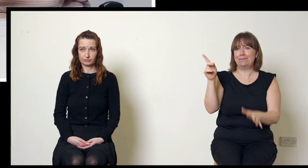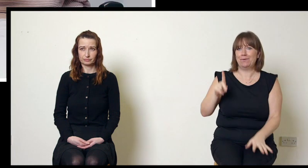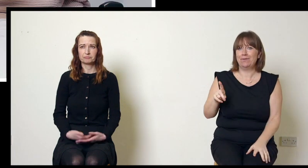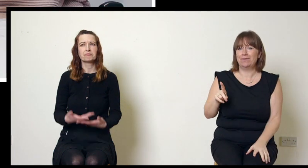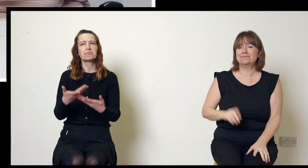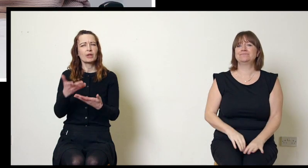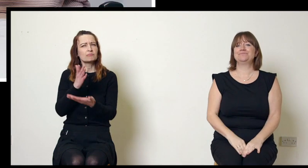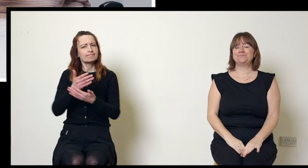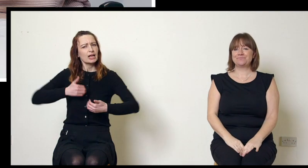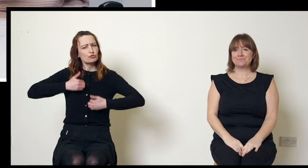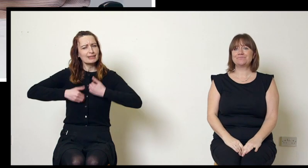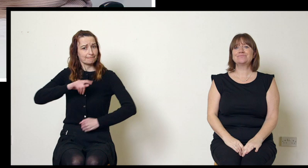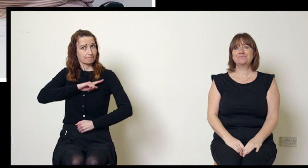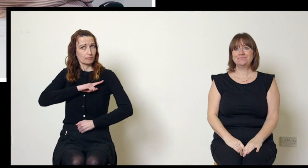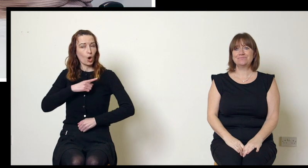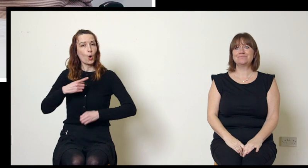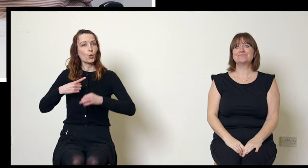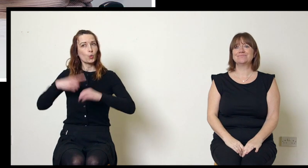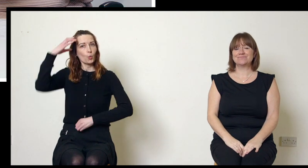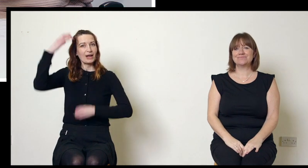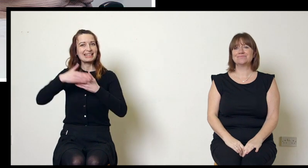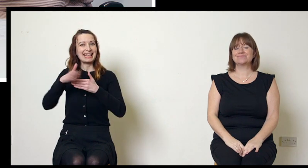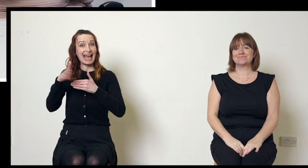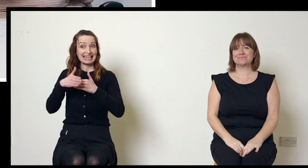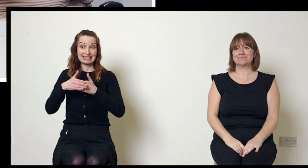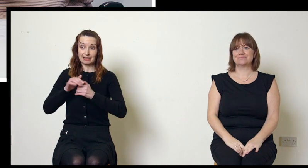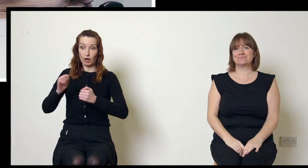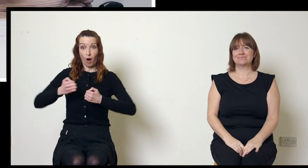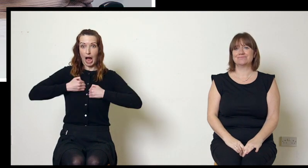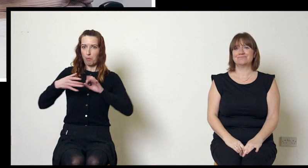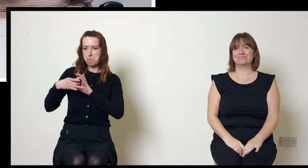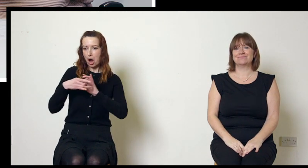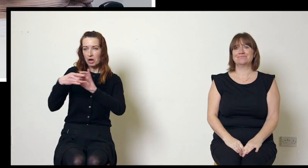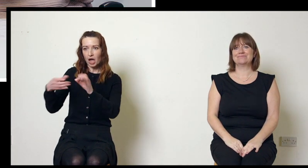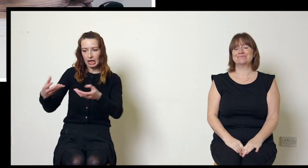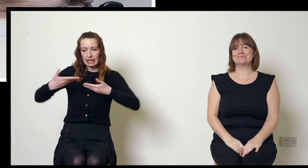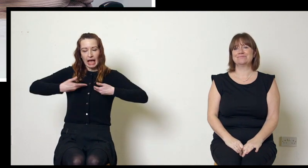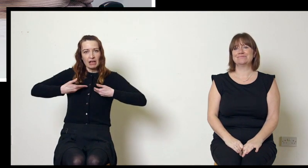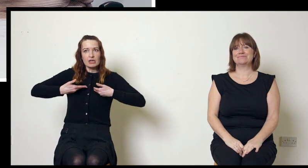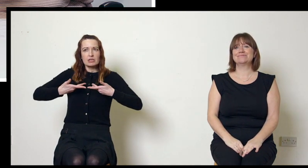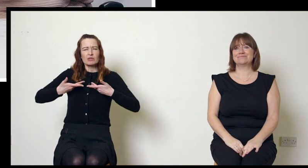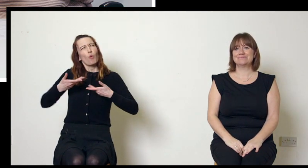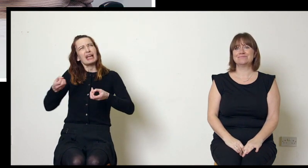Which is interesting because Queensgate was one of our partners who gave, gave us is the wrong word, but allowed us to use the empty shop.